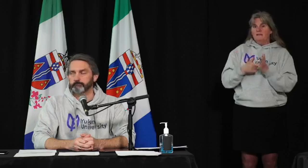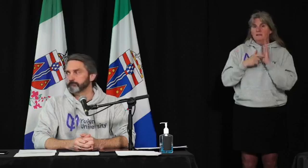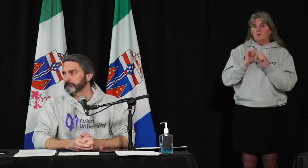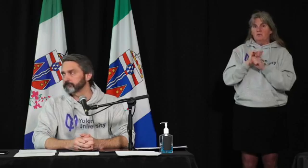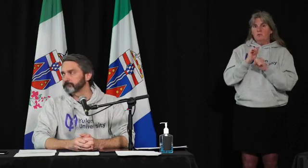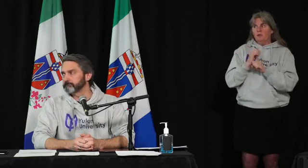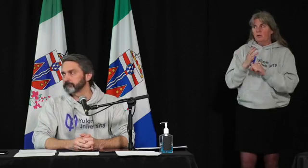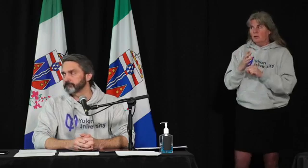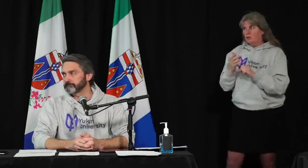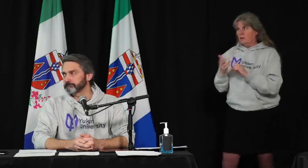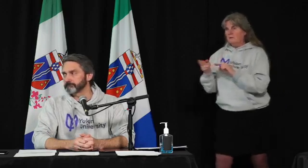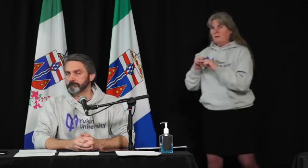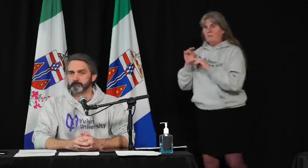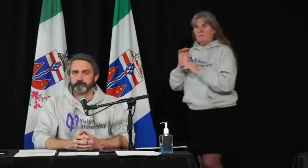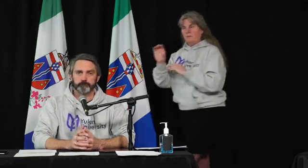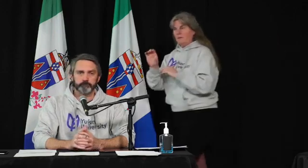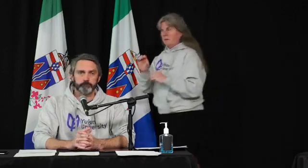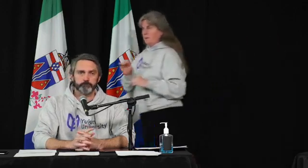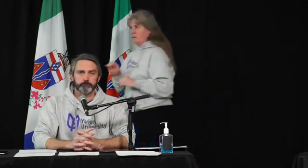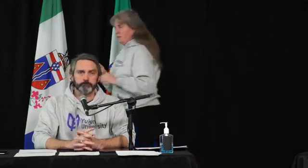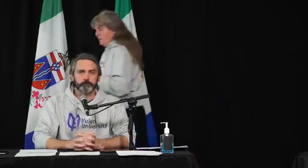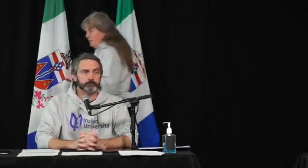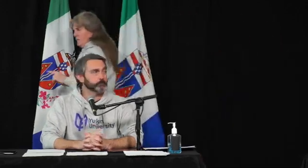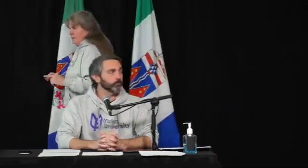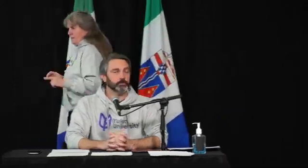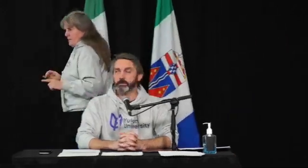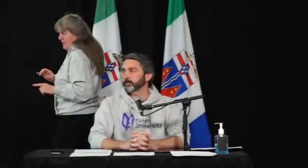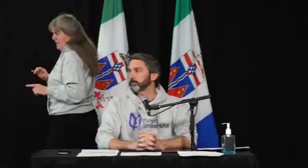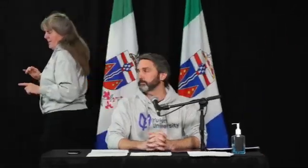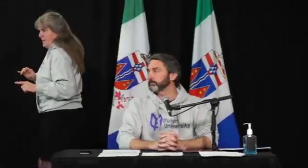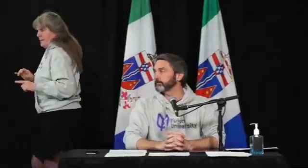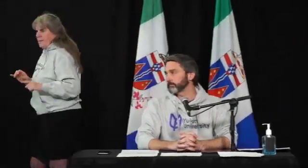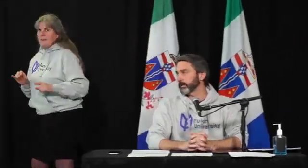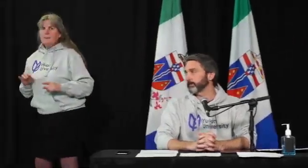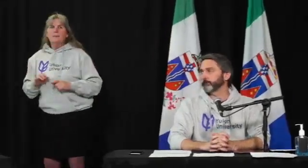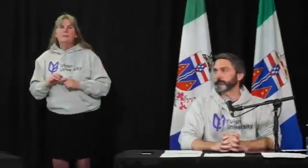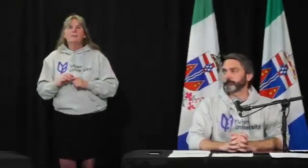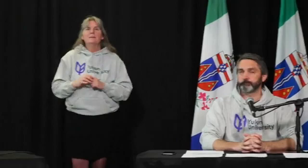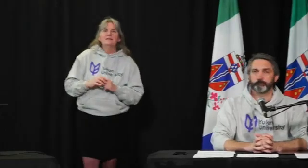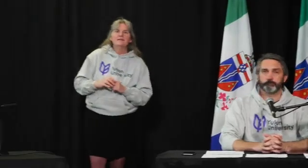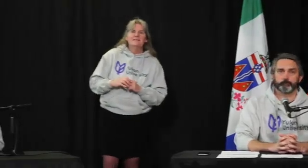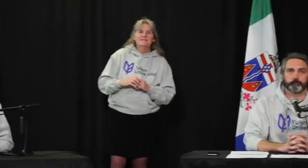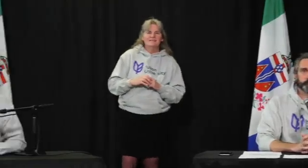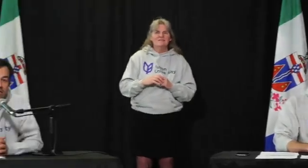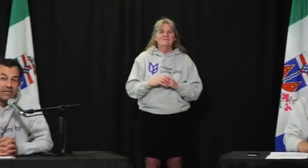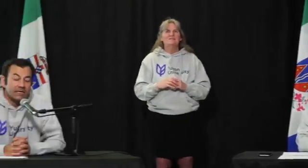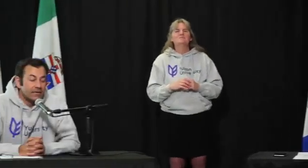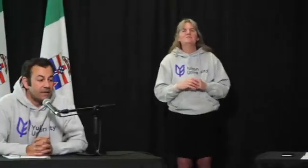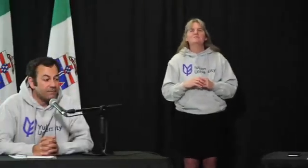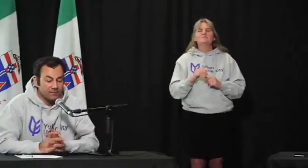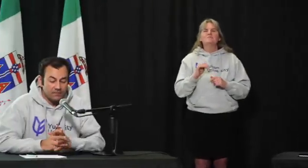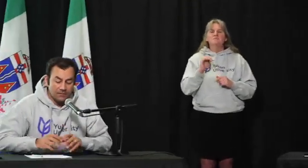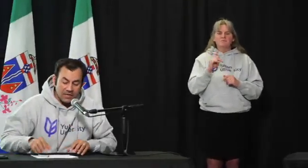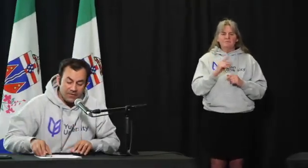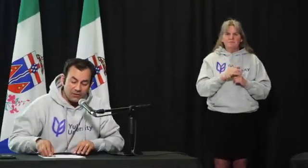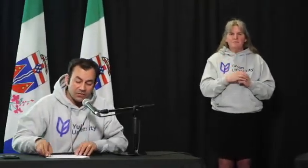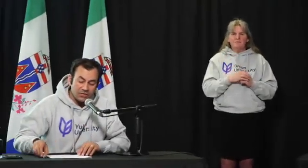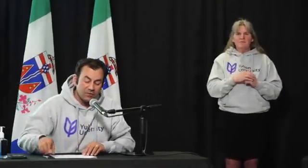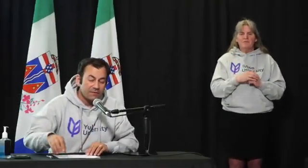essential worker wage top up? Thanks, Jane.